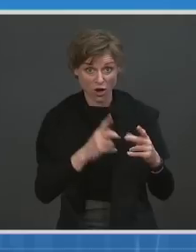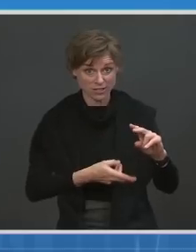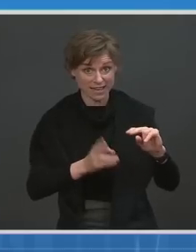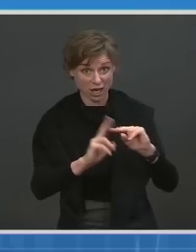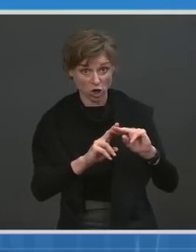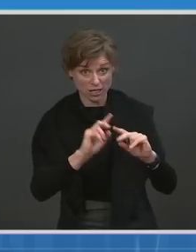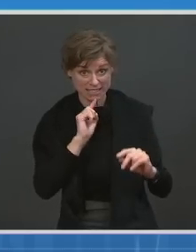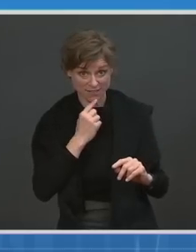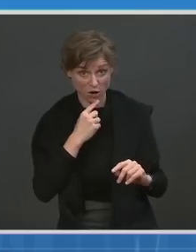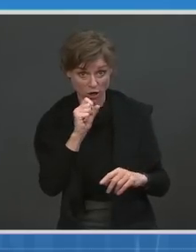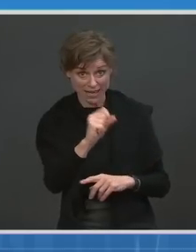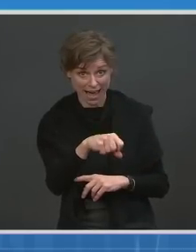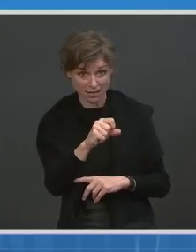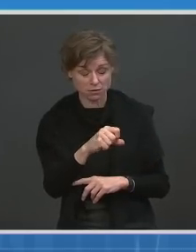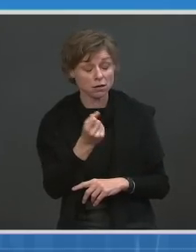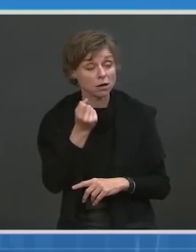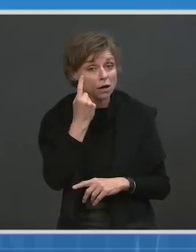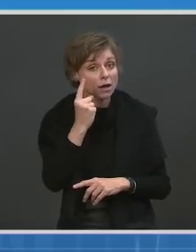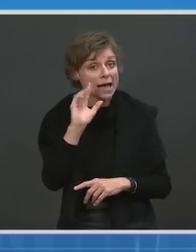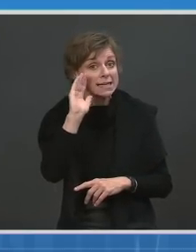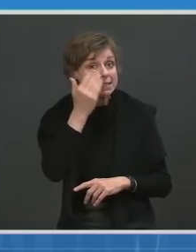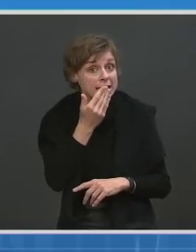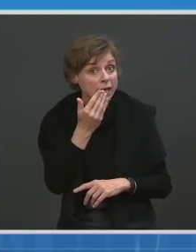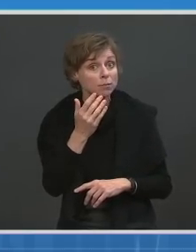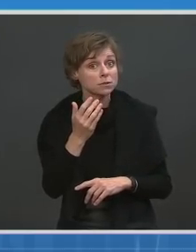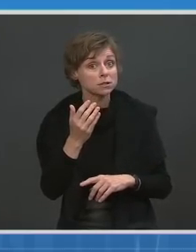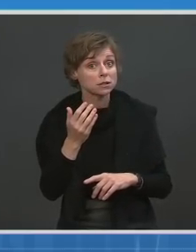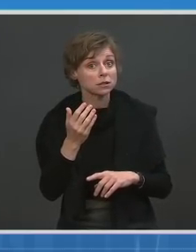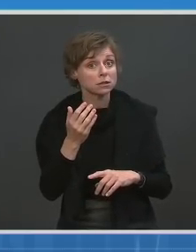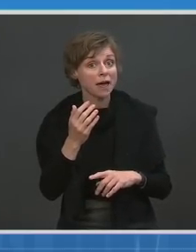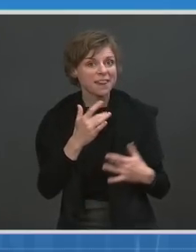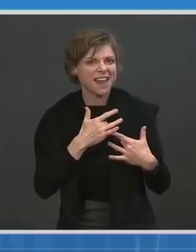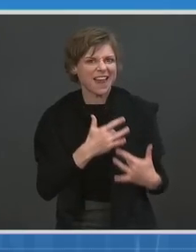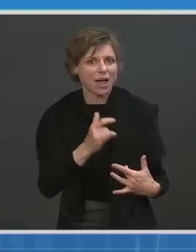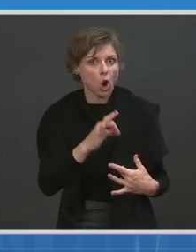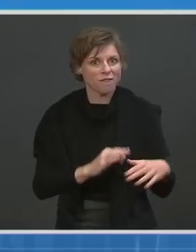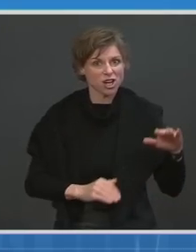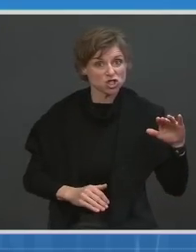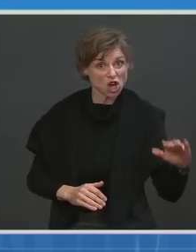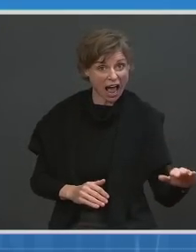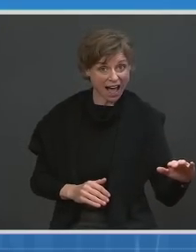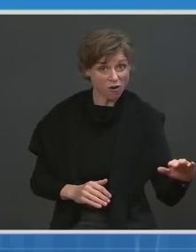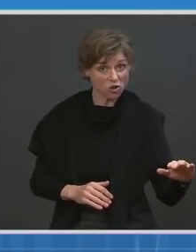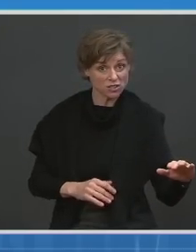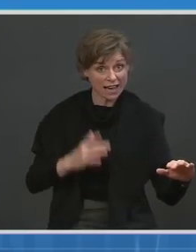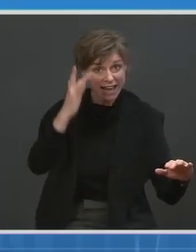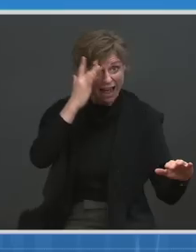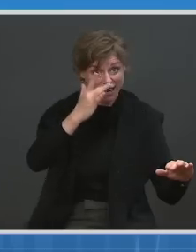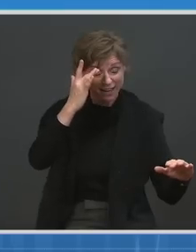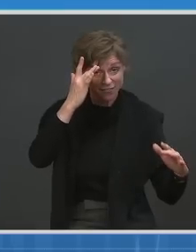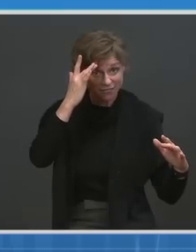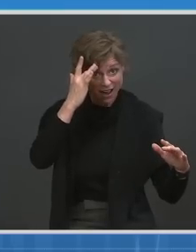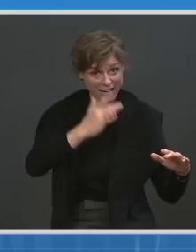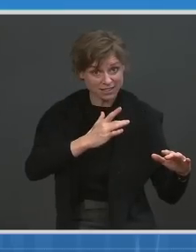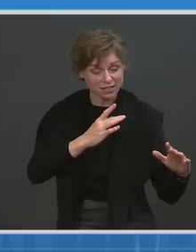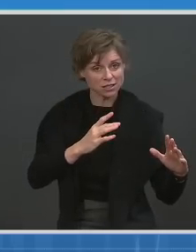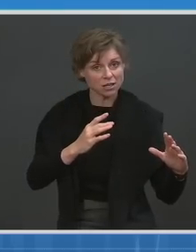but also, it appears that the likelihood of a child getting infected is greater with this variant. That might relate